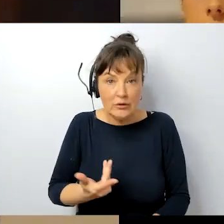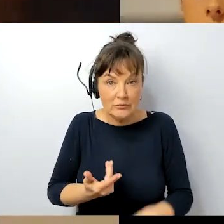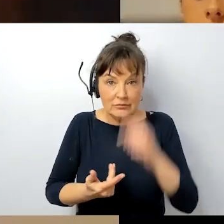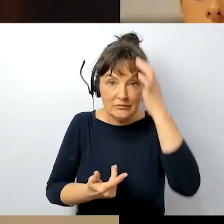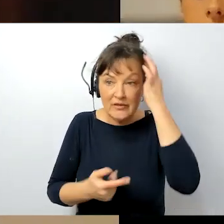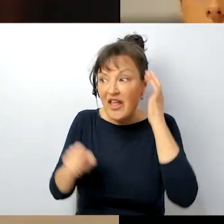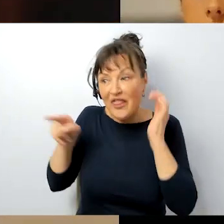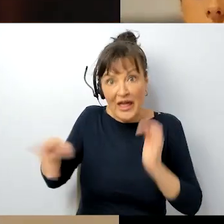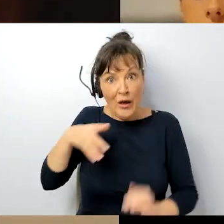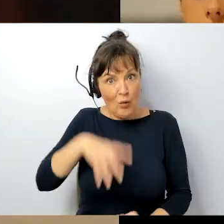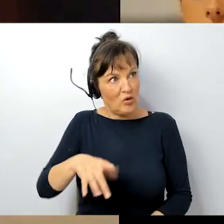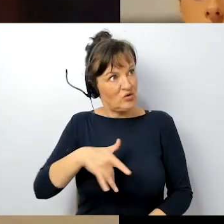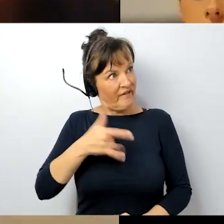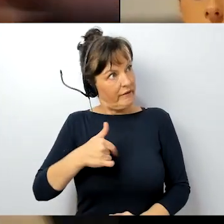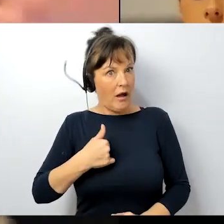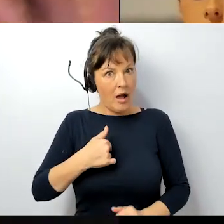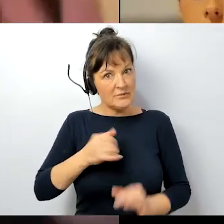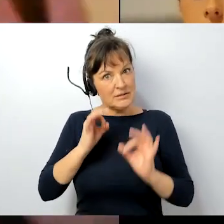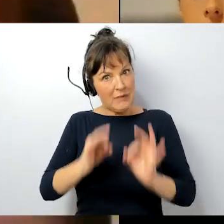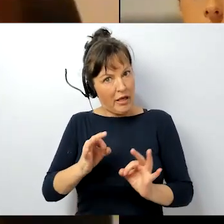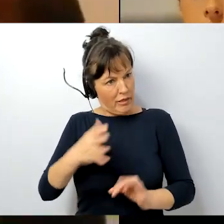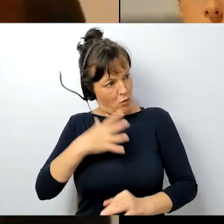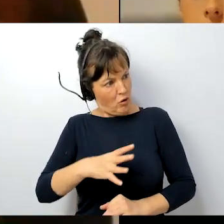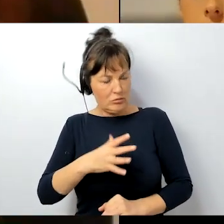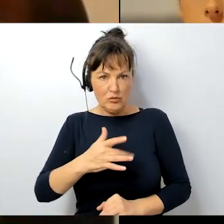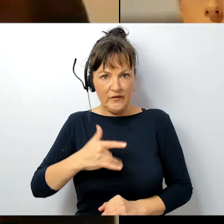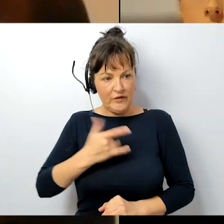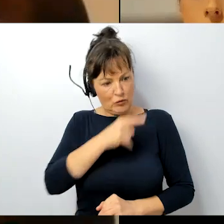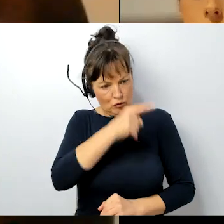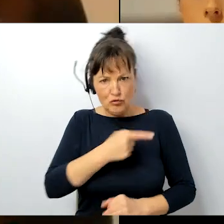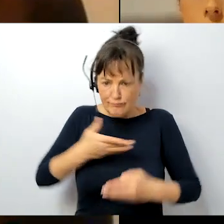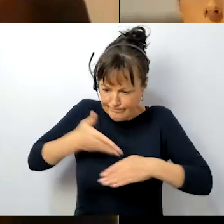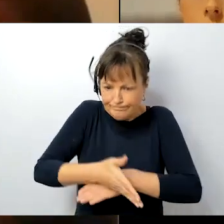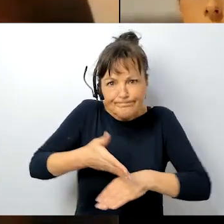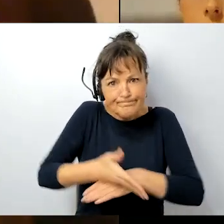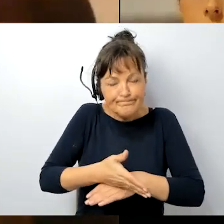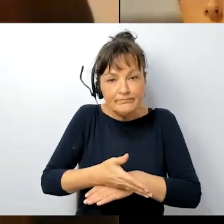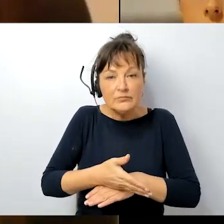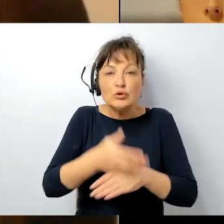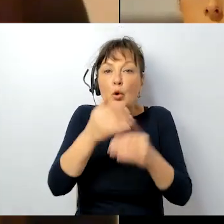don't they're not really taking the time over it they want to feel a bit special, they want